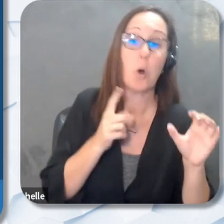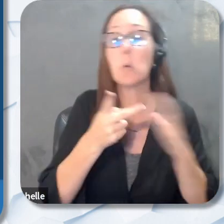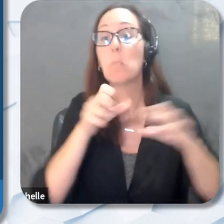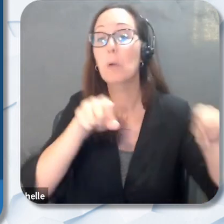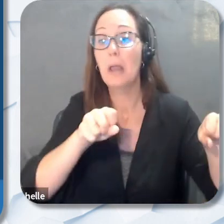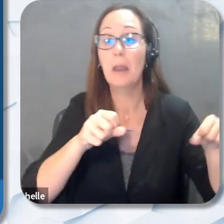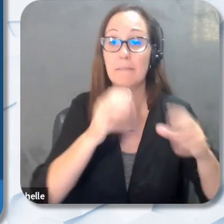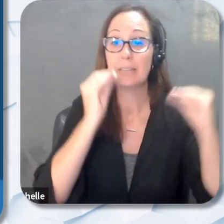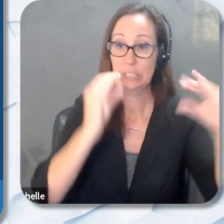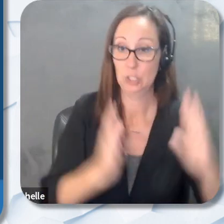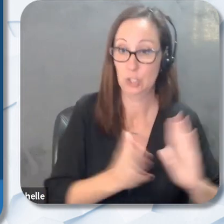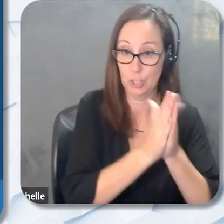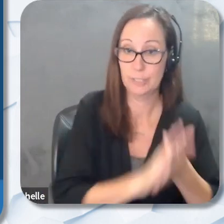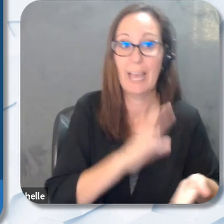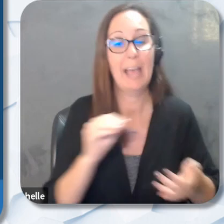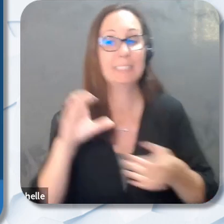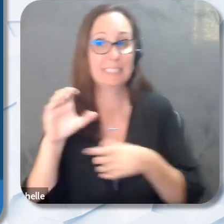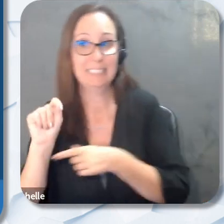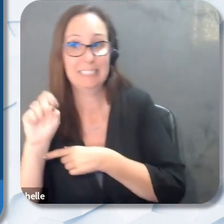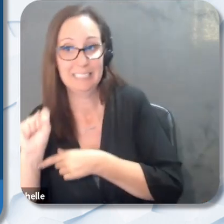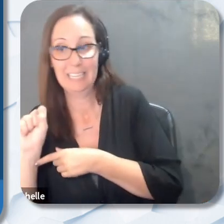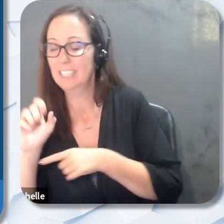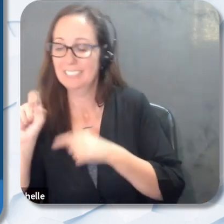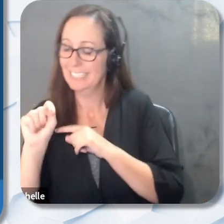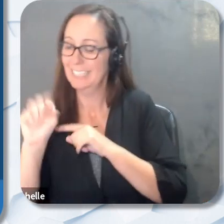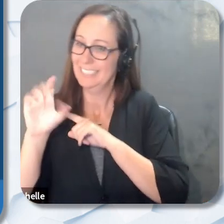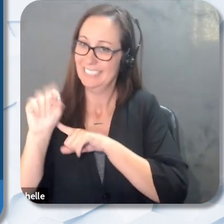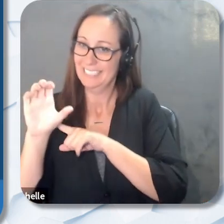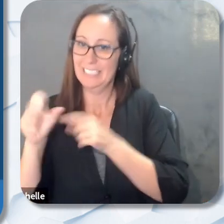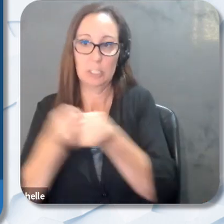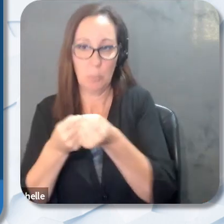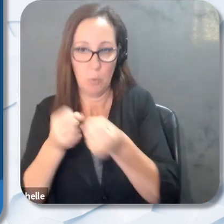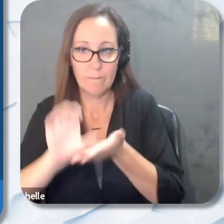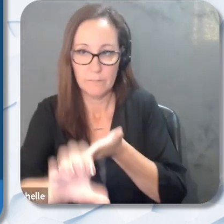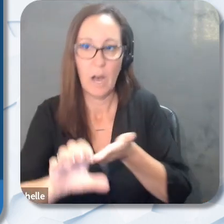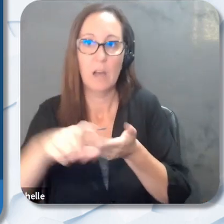funding for the ctc to support residency programs to address staffing shortages.